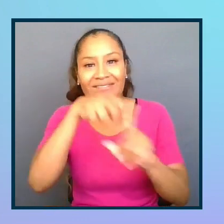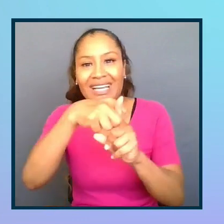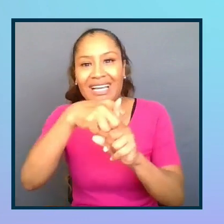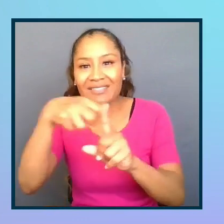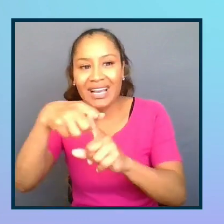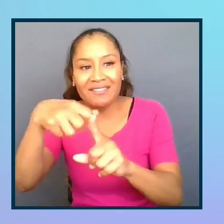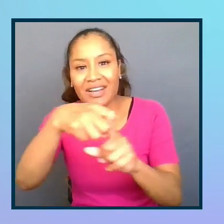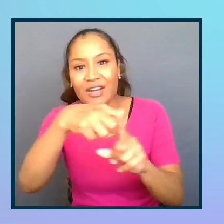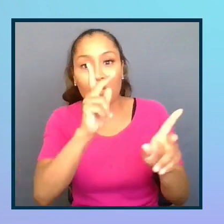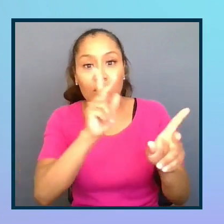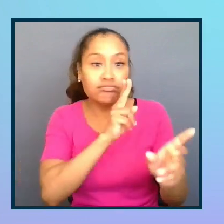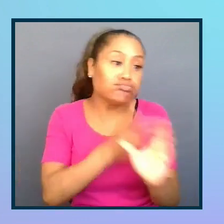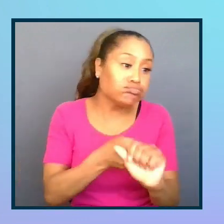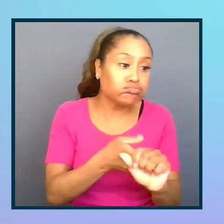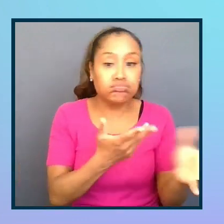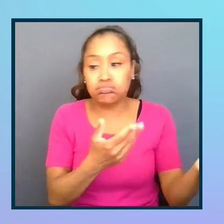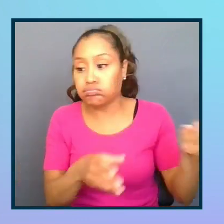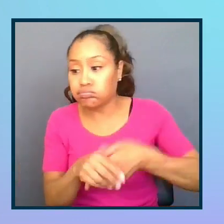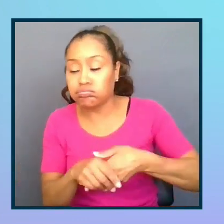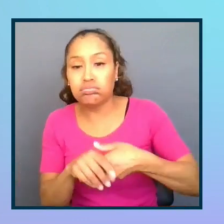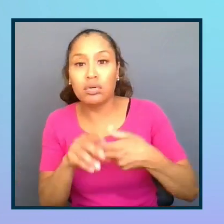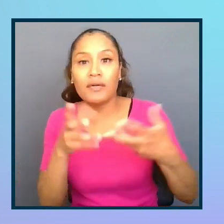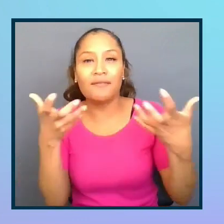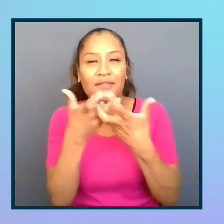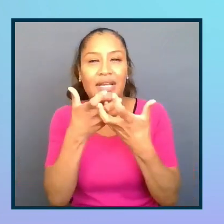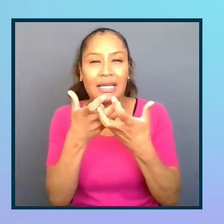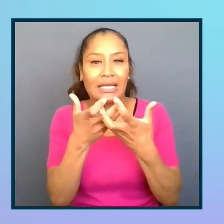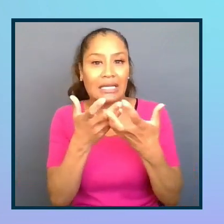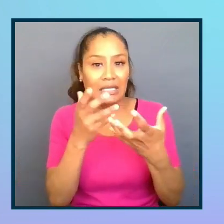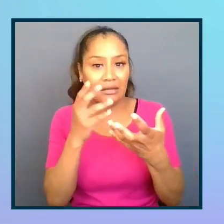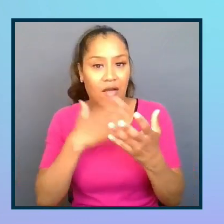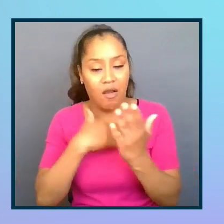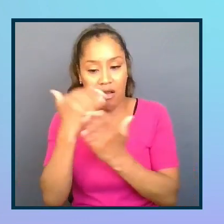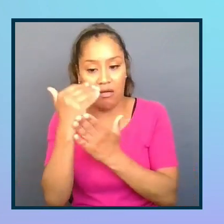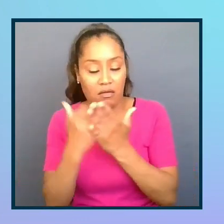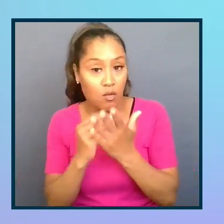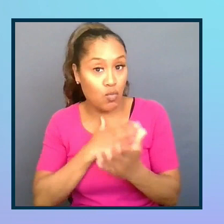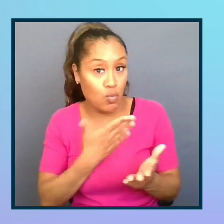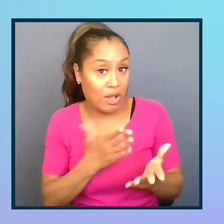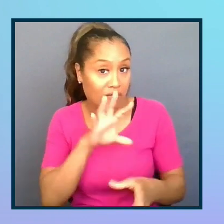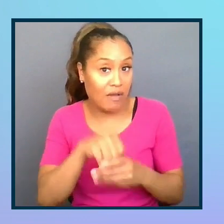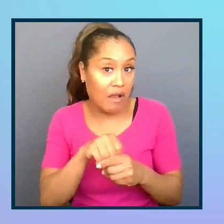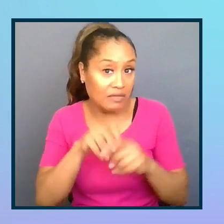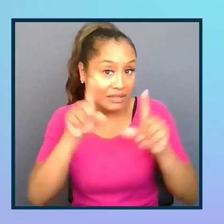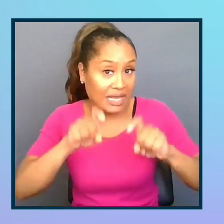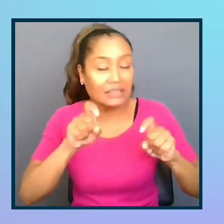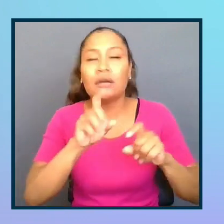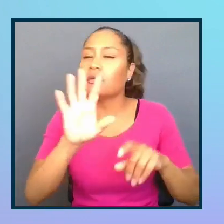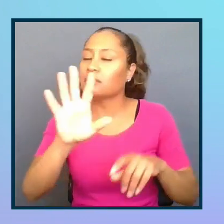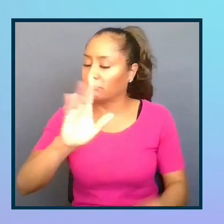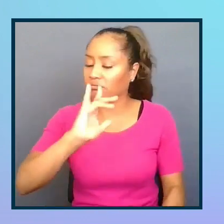who can fit the brief and are willing to do user testing, but it is absolutely really important.